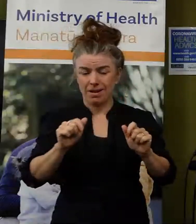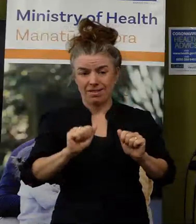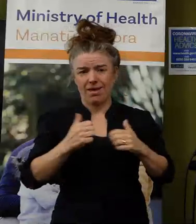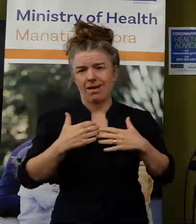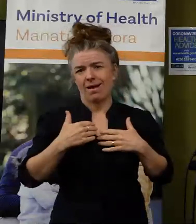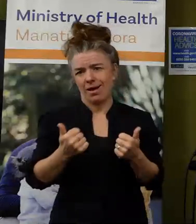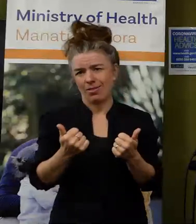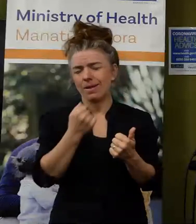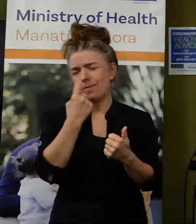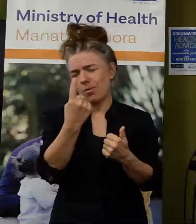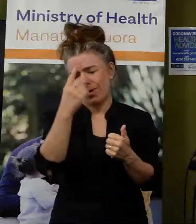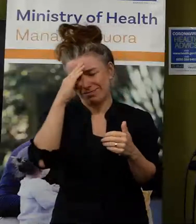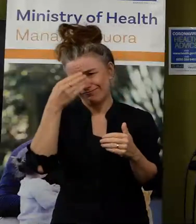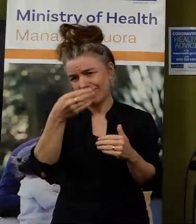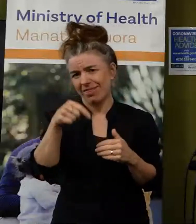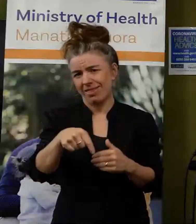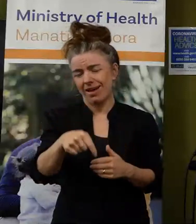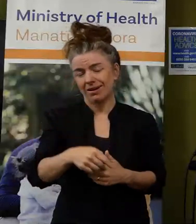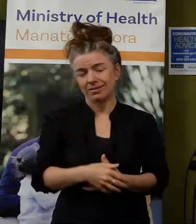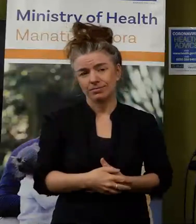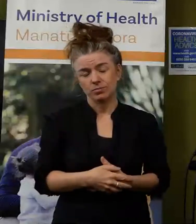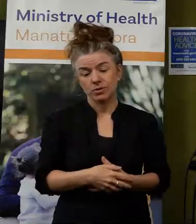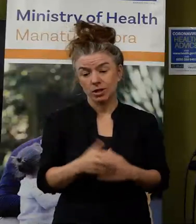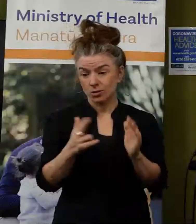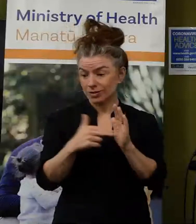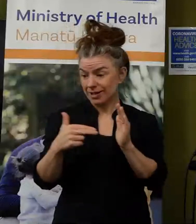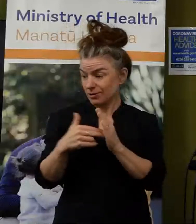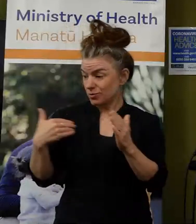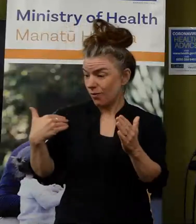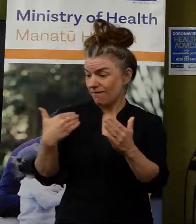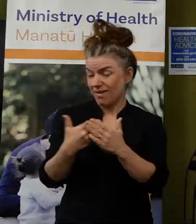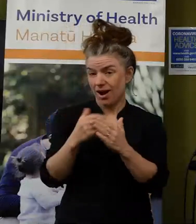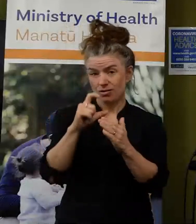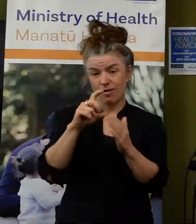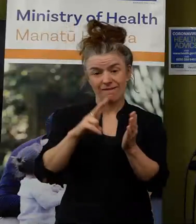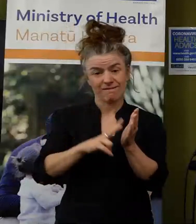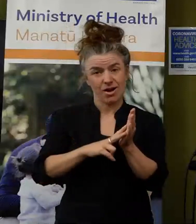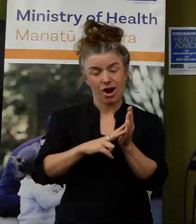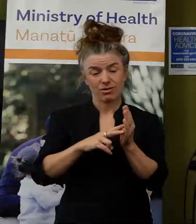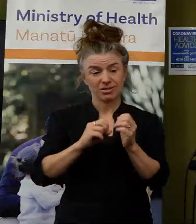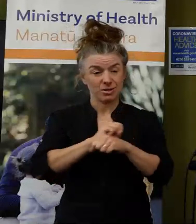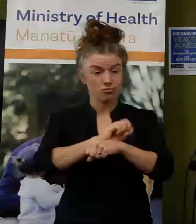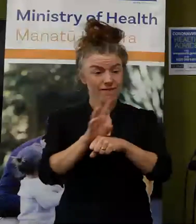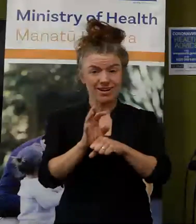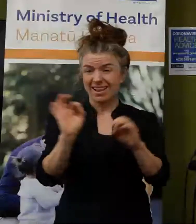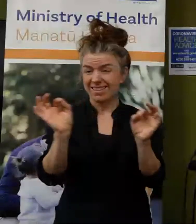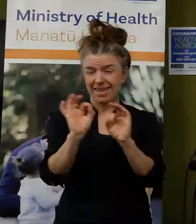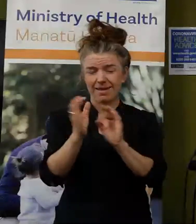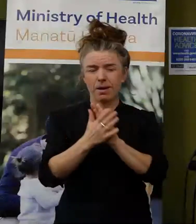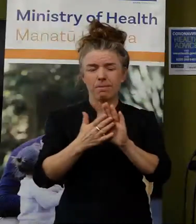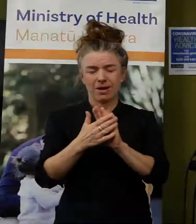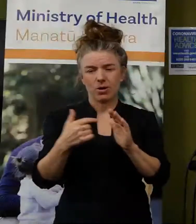And the fact that we have been able to remain free of the virus to date has given us